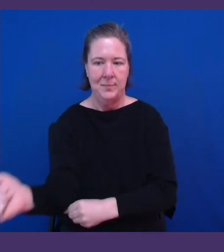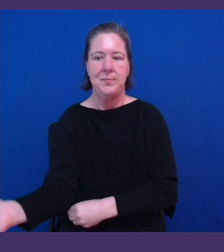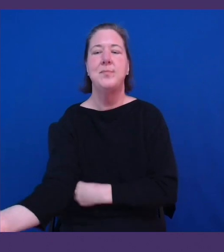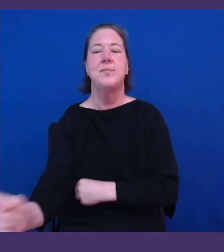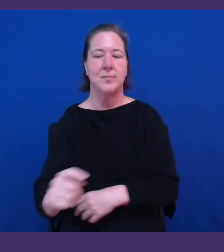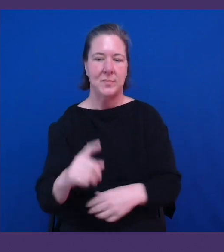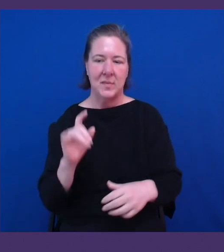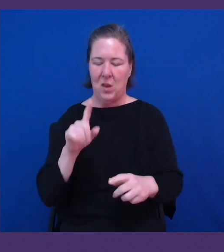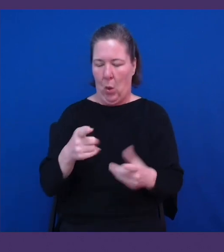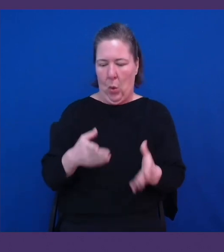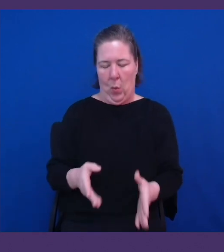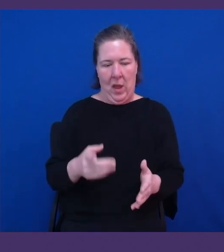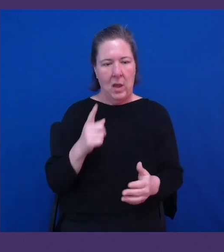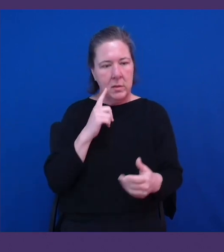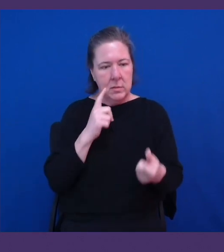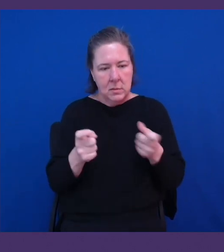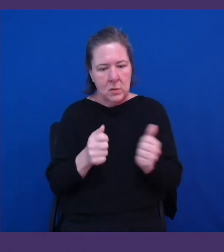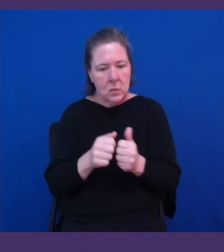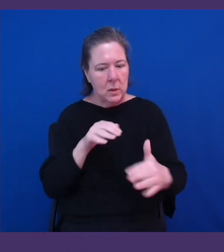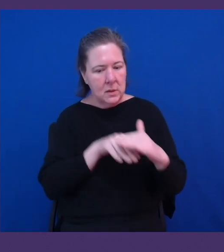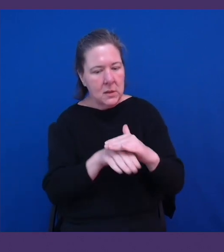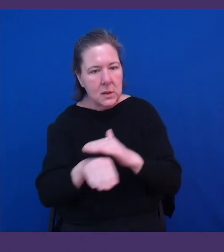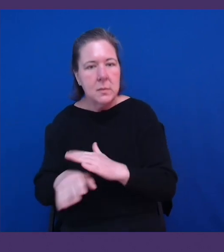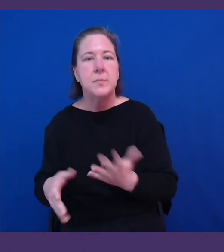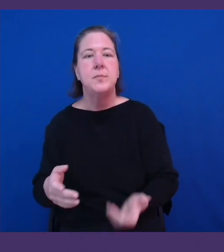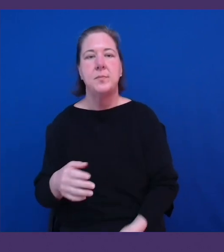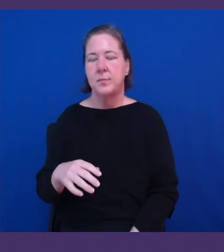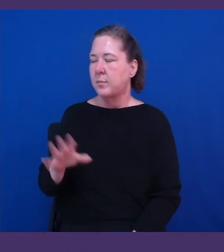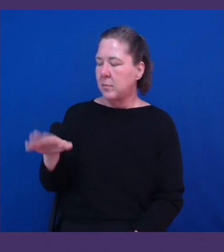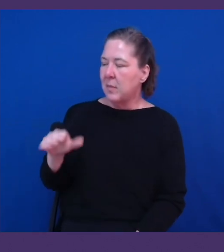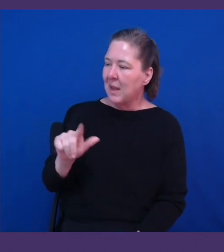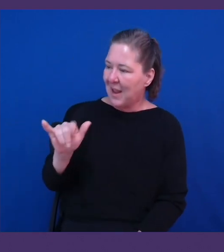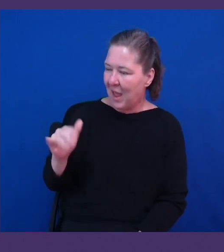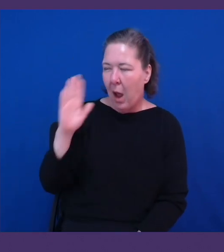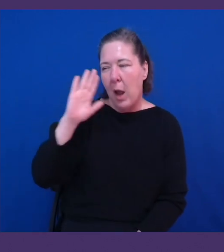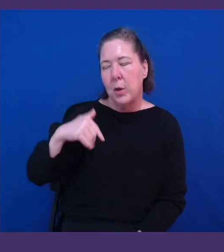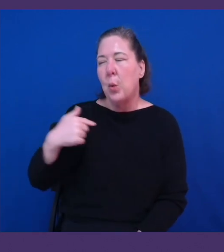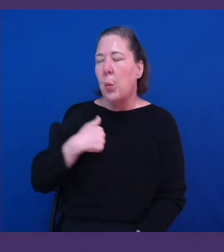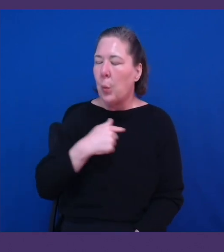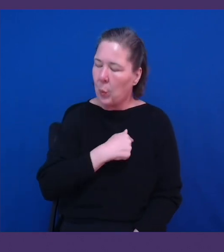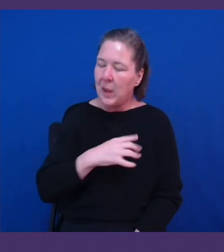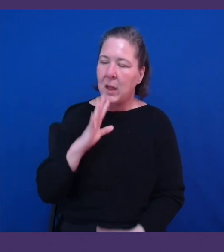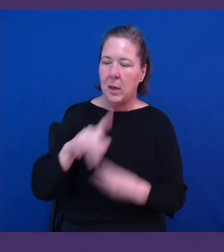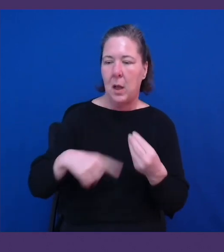Jamie Dean: Yeah. And Alli, I know at Microsoft, we talk about "shift left" and accessible design.